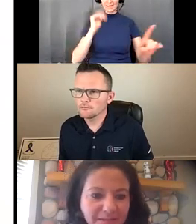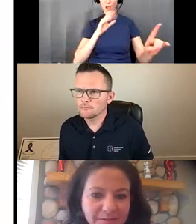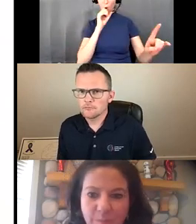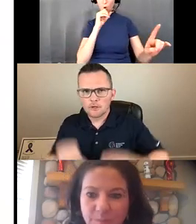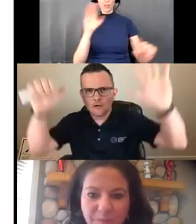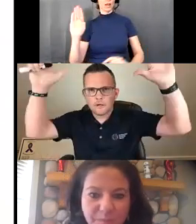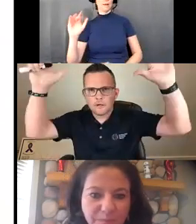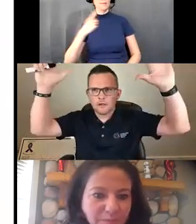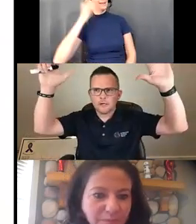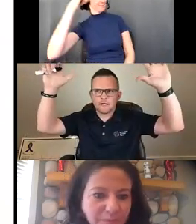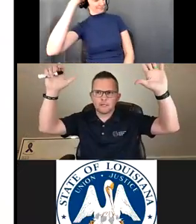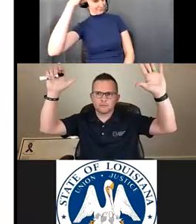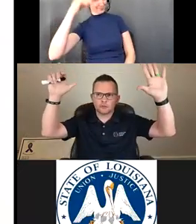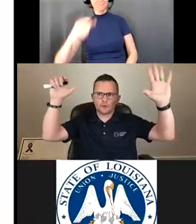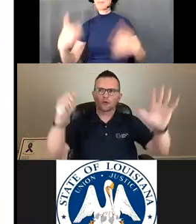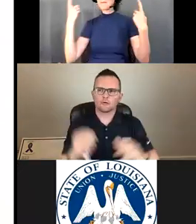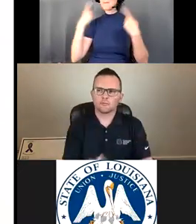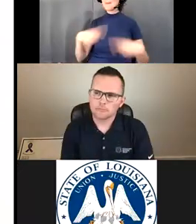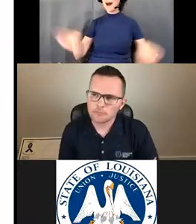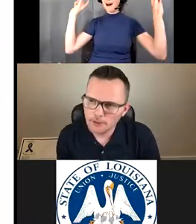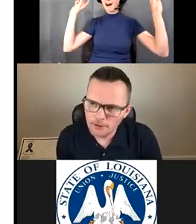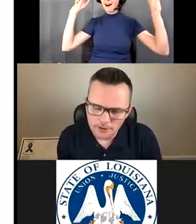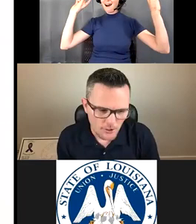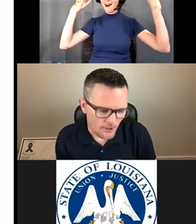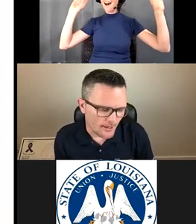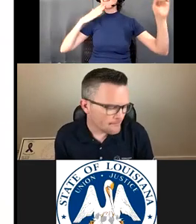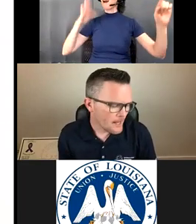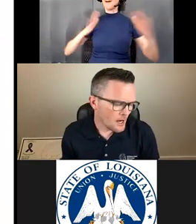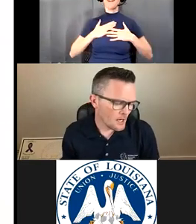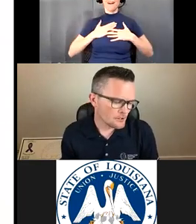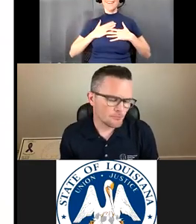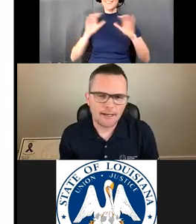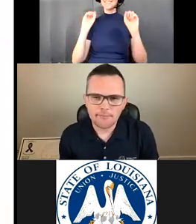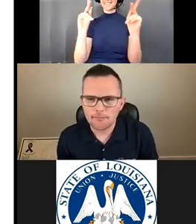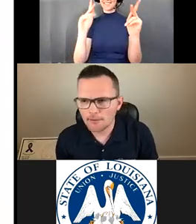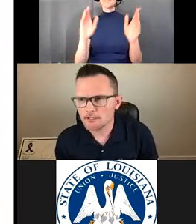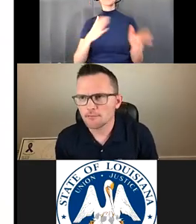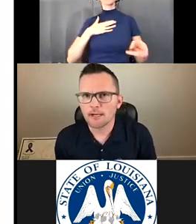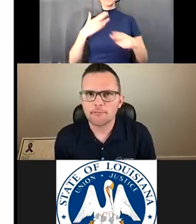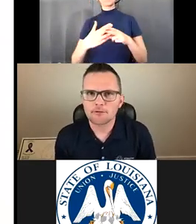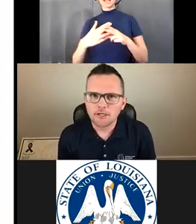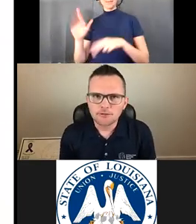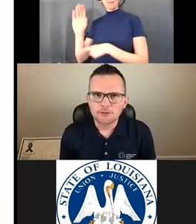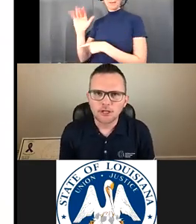15:32:39 Hey, store. Thank goodness. Alright, so my name like Bambi said my name is Dustin